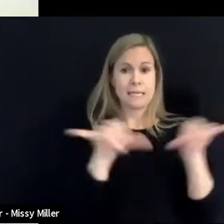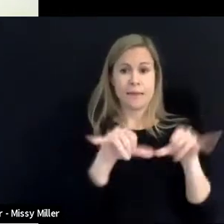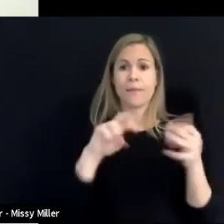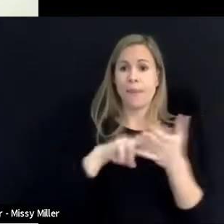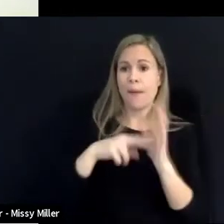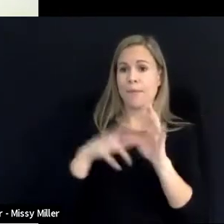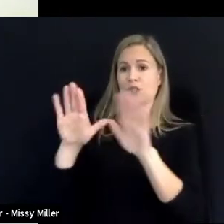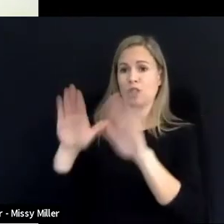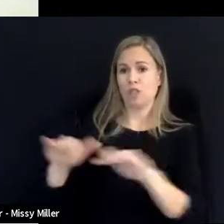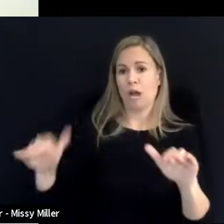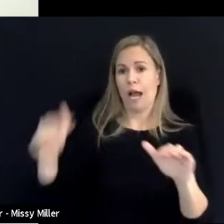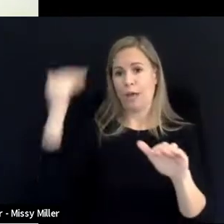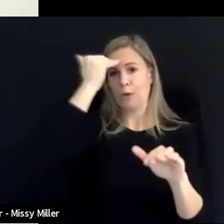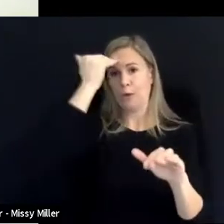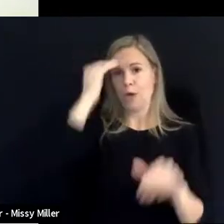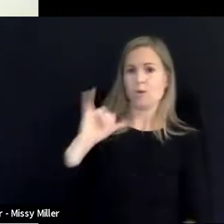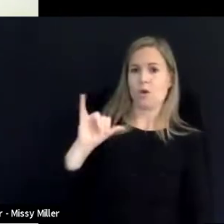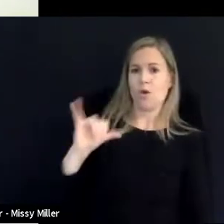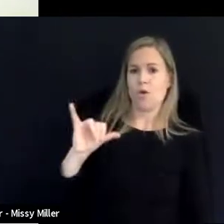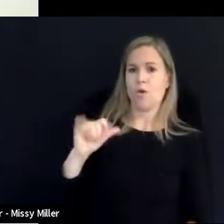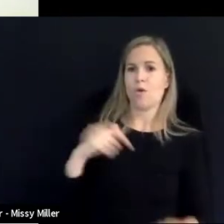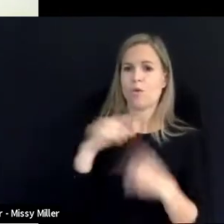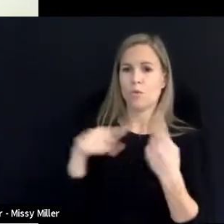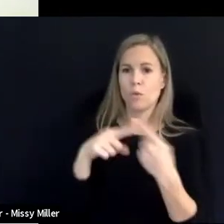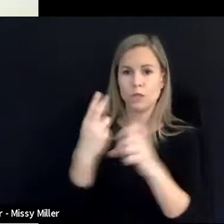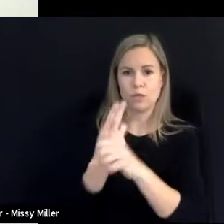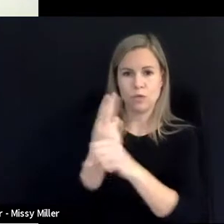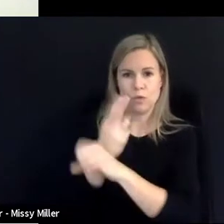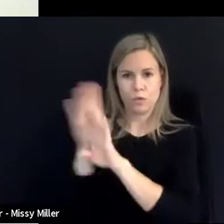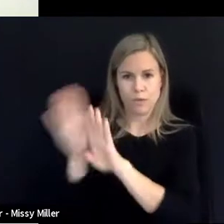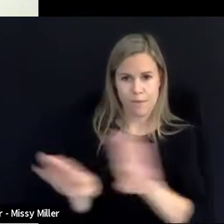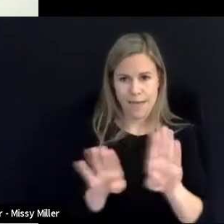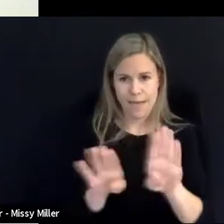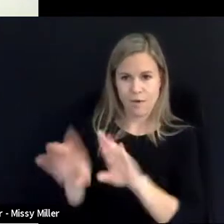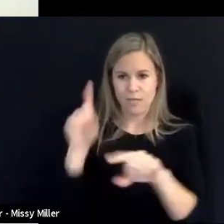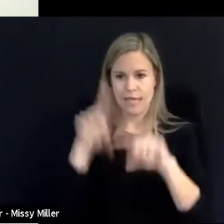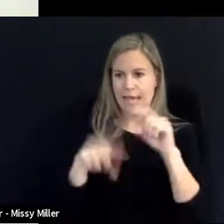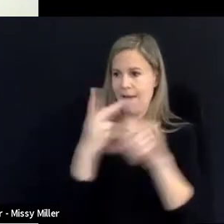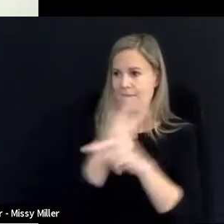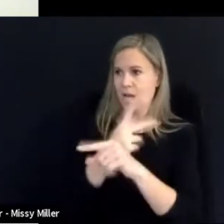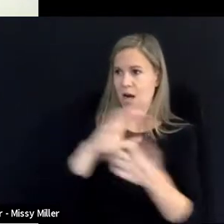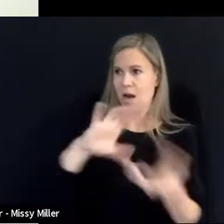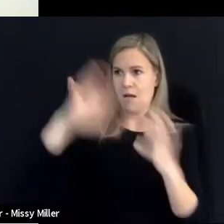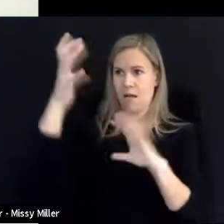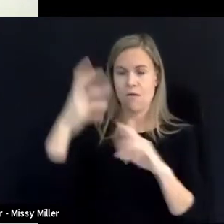in terms of when they use the behavior, because they can't figure out what's going on here. You've got to learn that